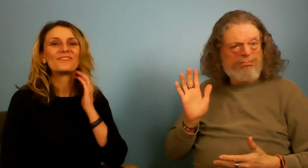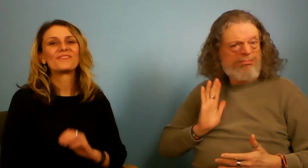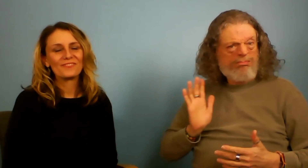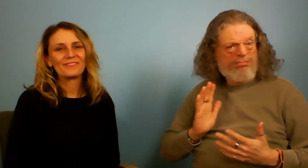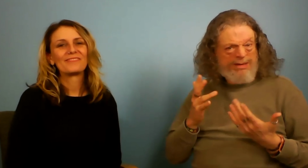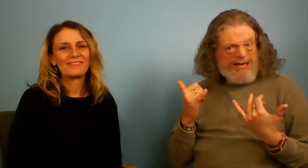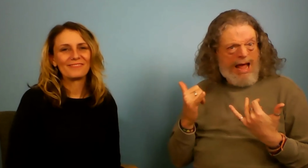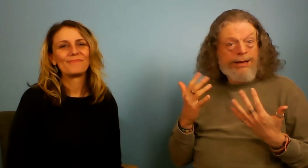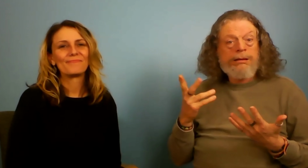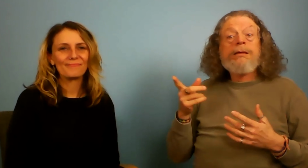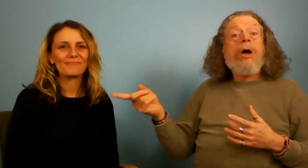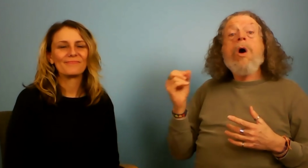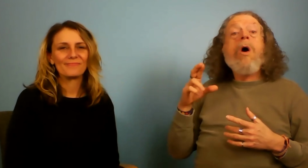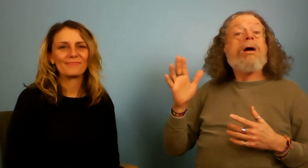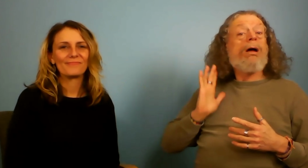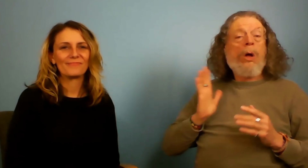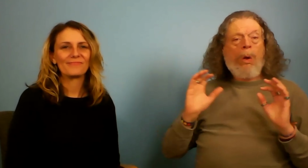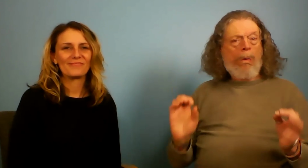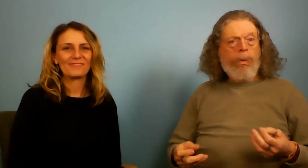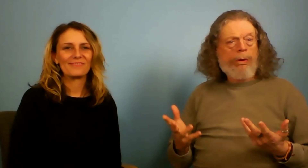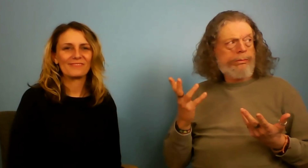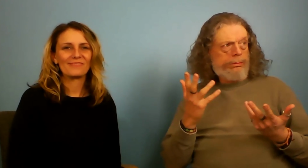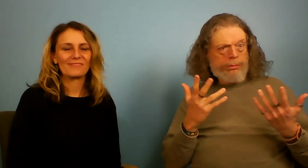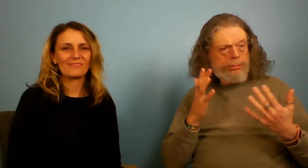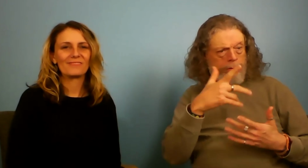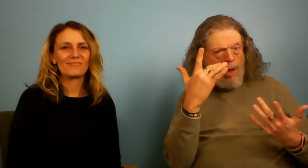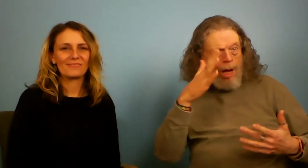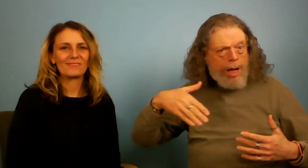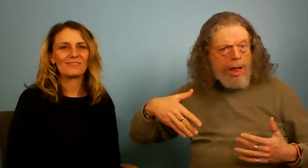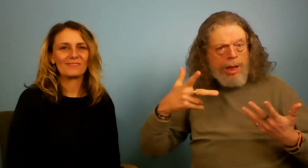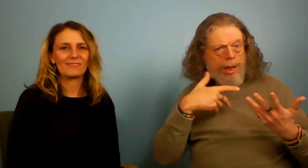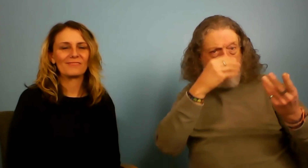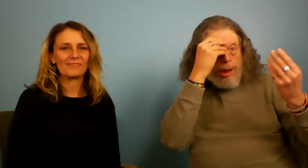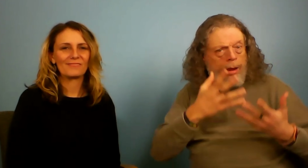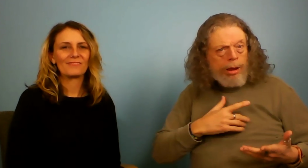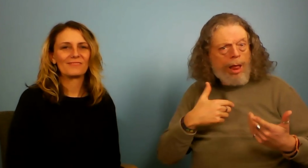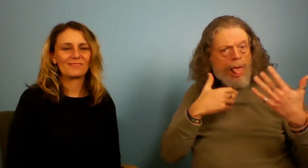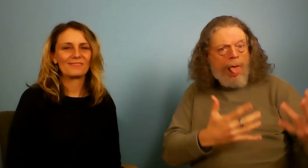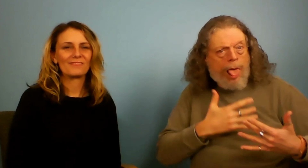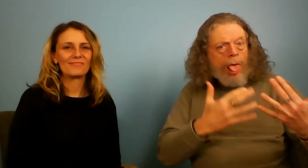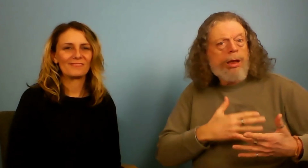be able to do that. People would be like: "Why didn't you tell me? I was waiting and waiting!"